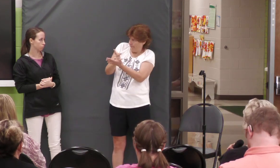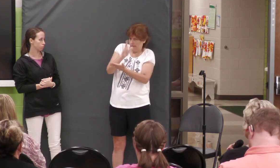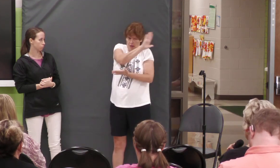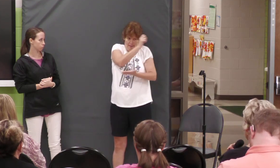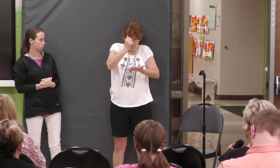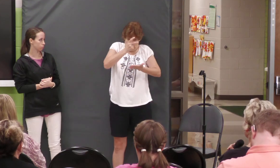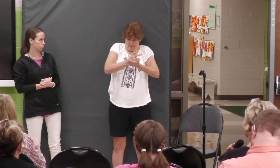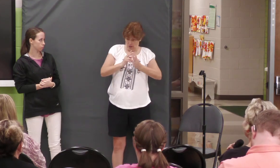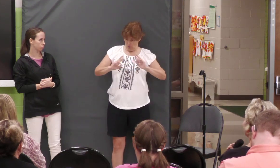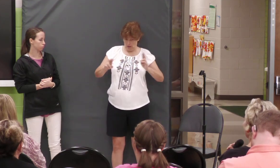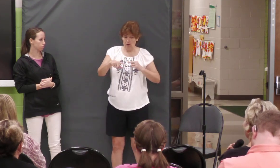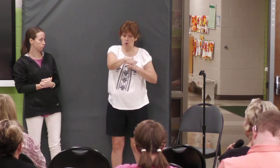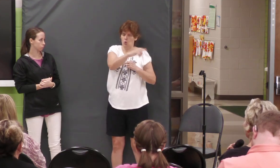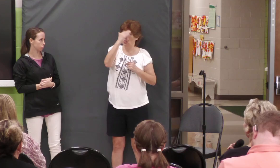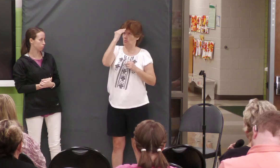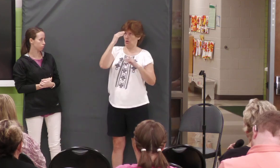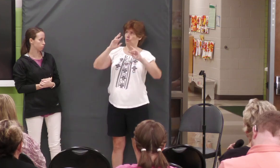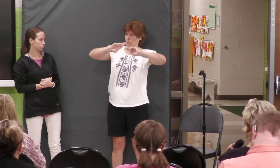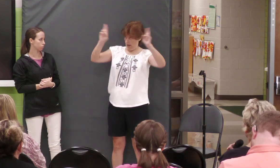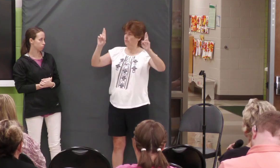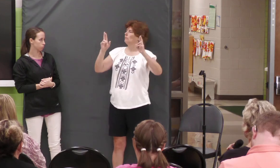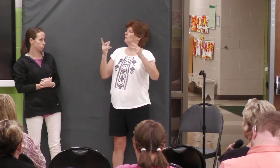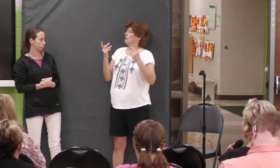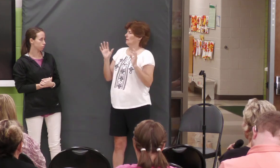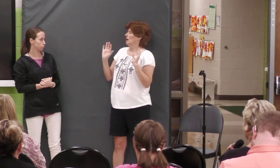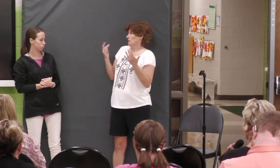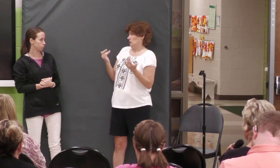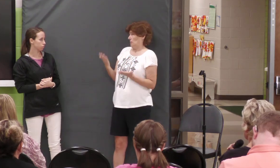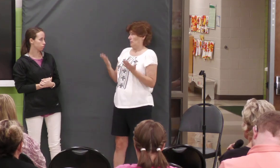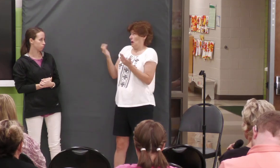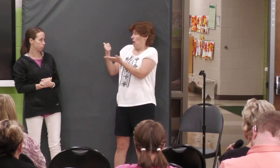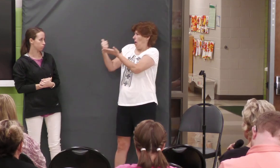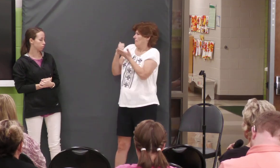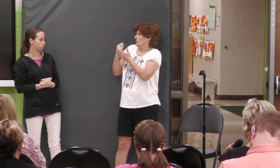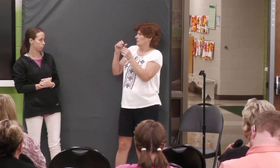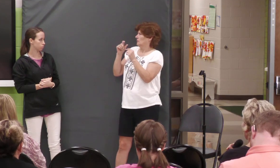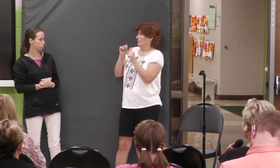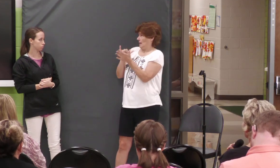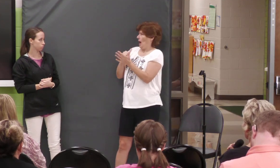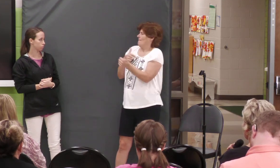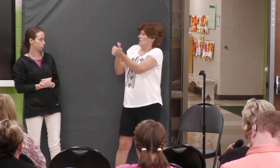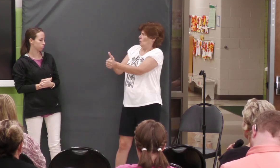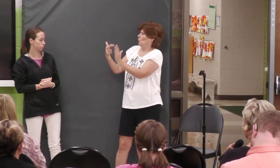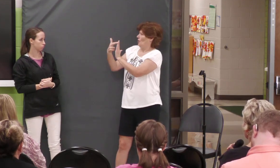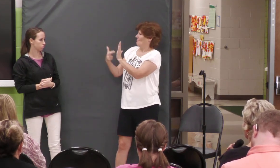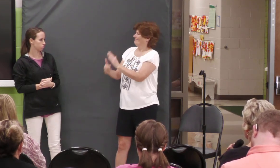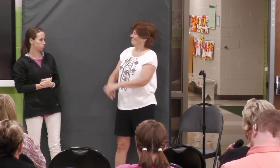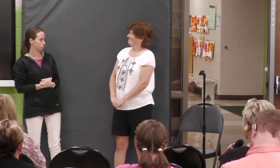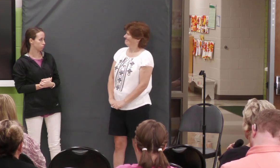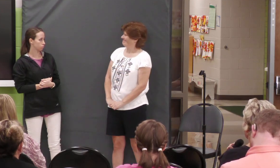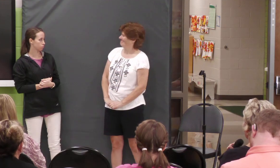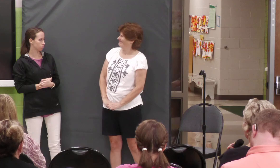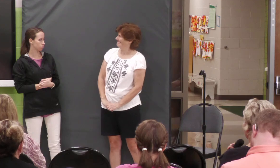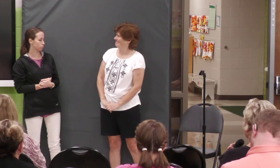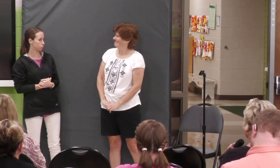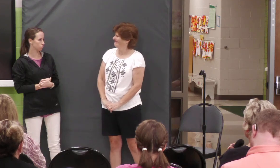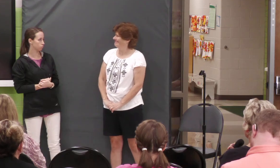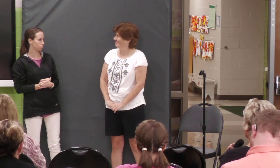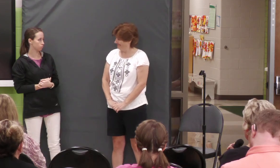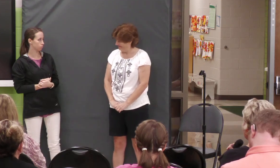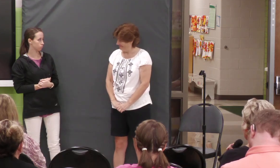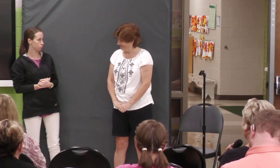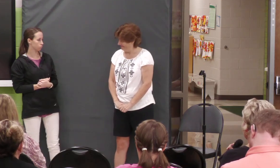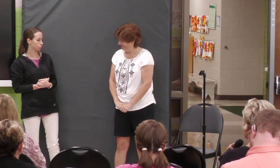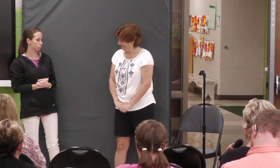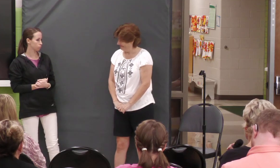have my plan filled out what I want to do and be ready so that possibly uh they can help me so if